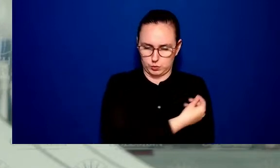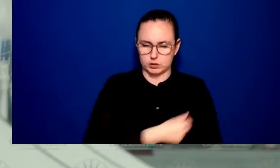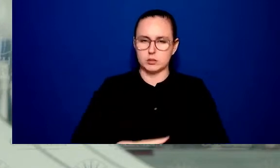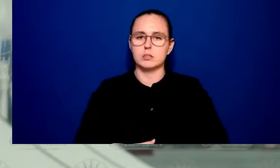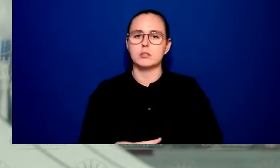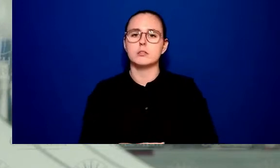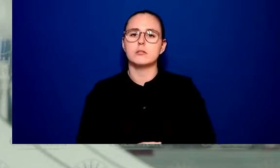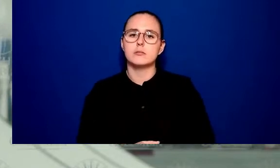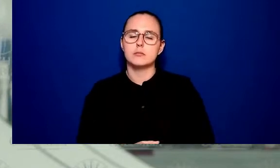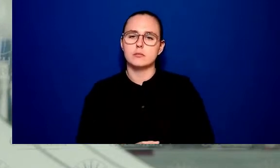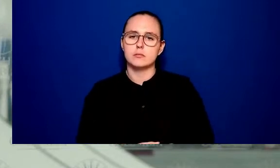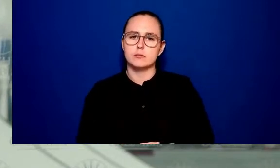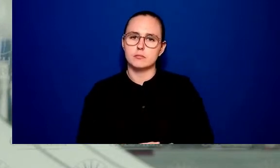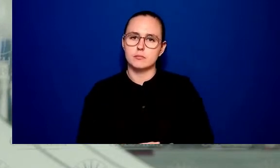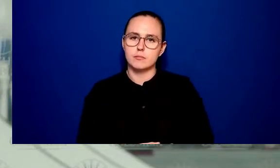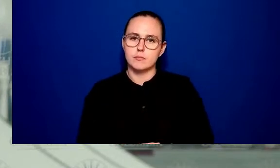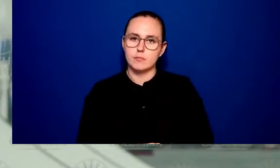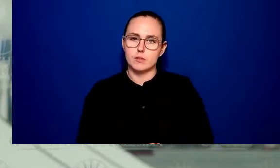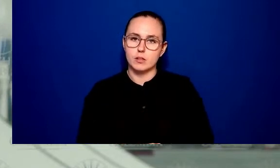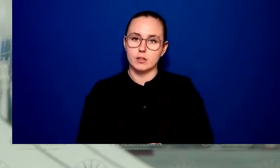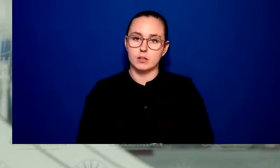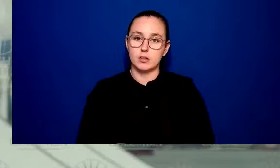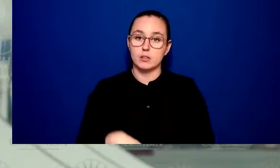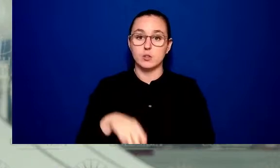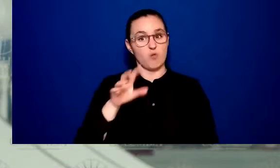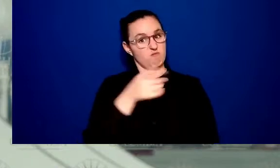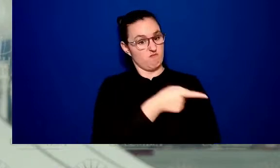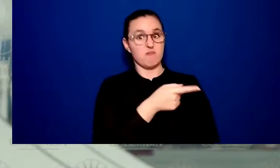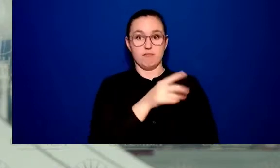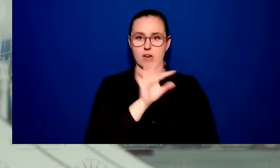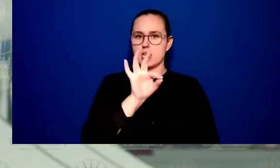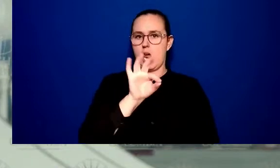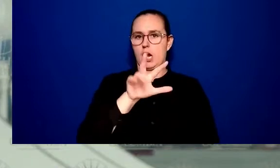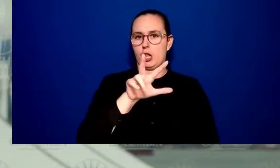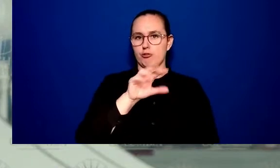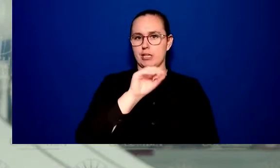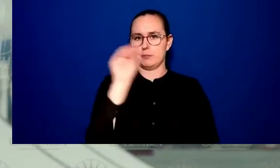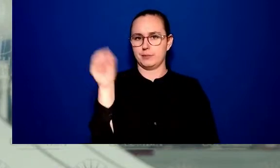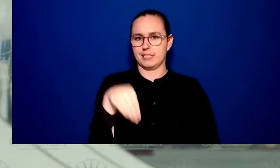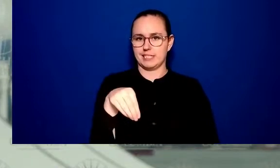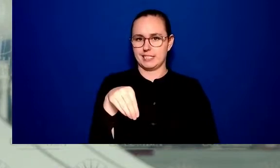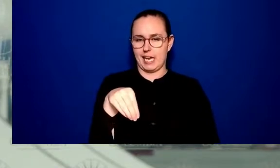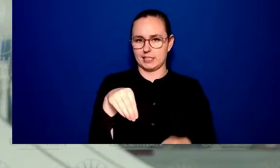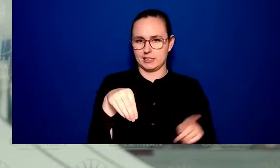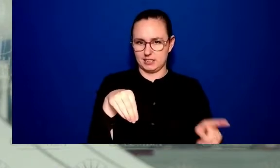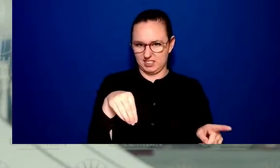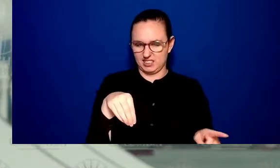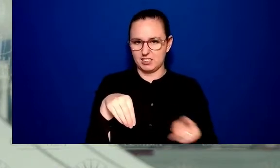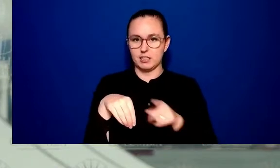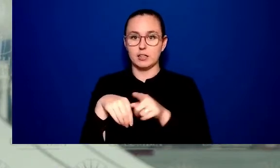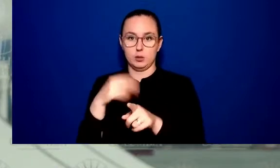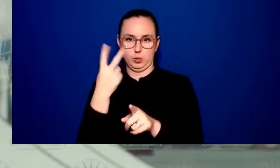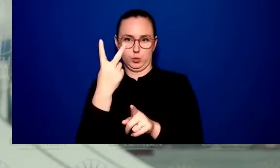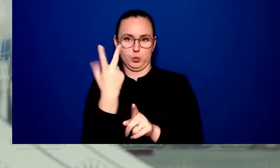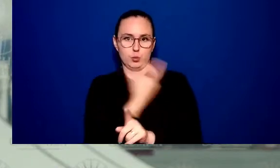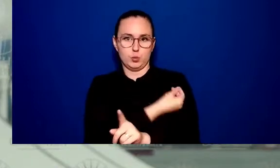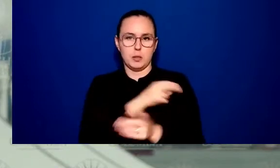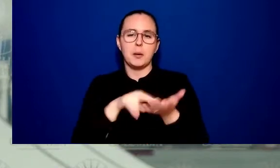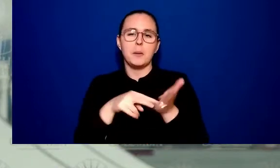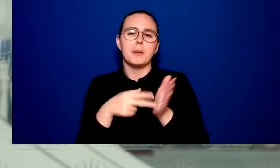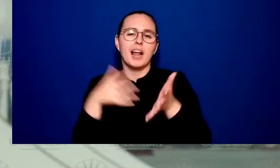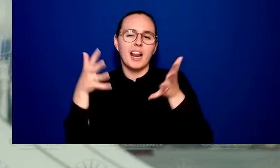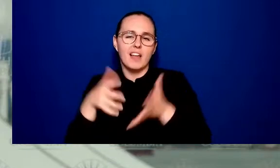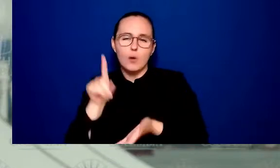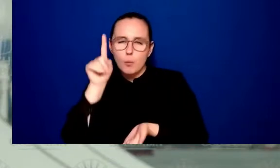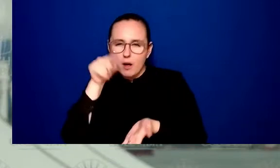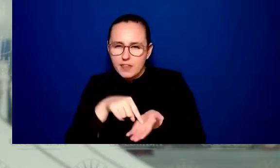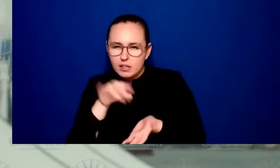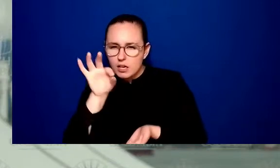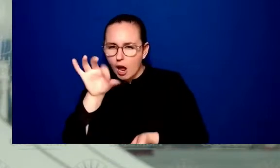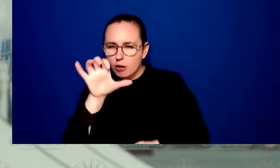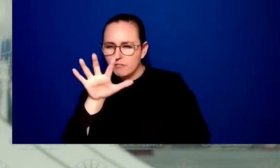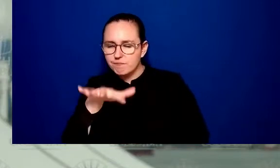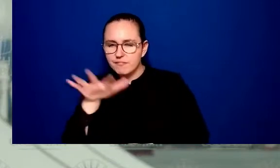For 93. The total remaining is